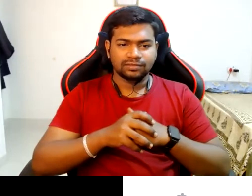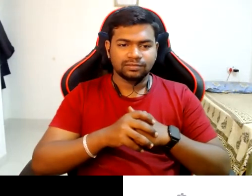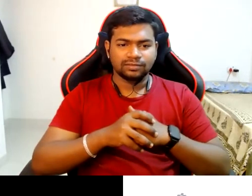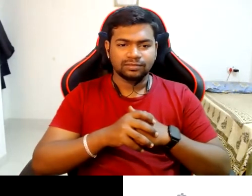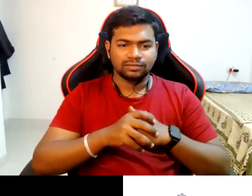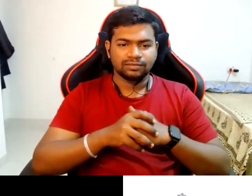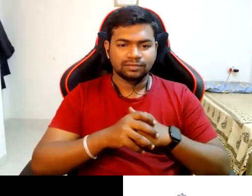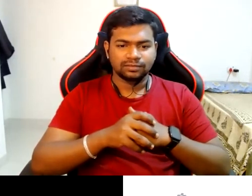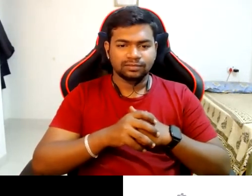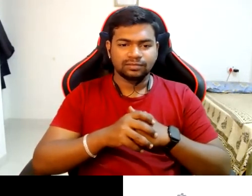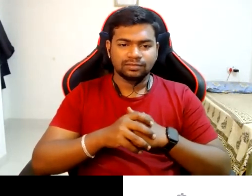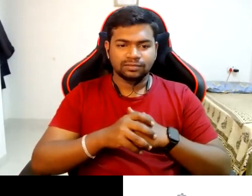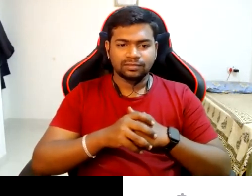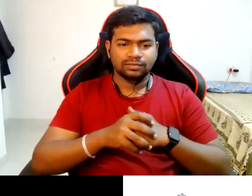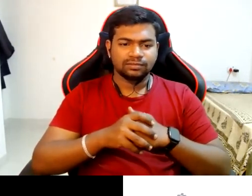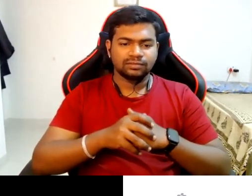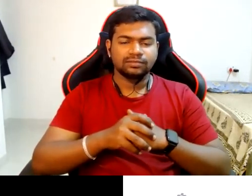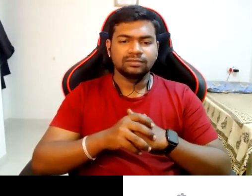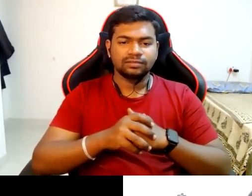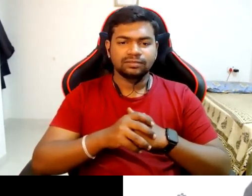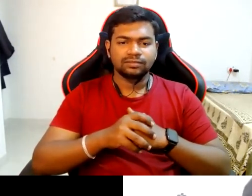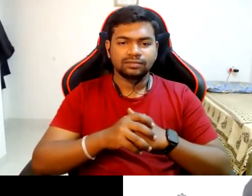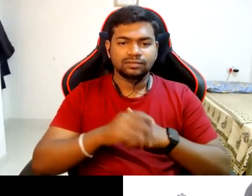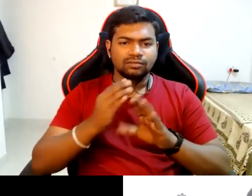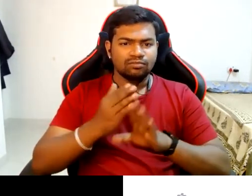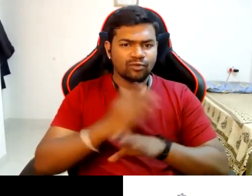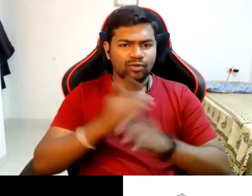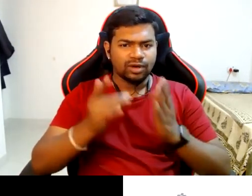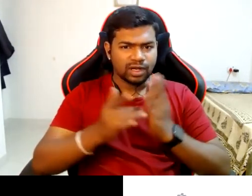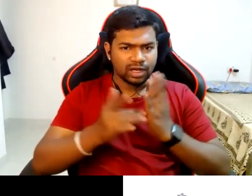So I. Before technology becomes advanced